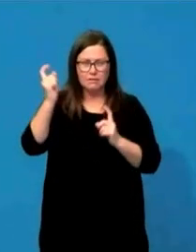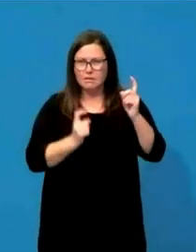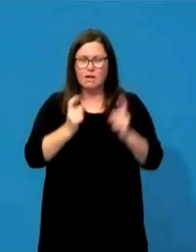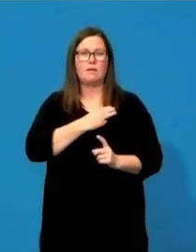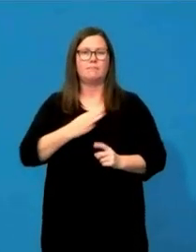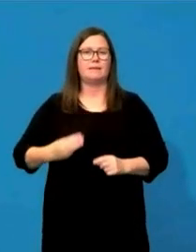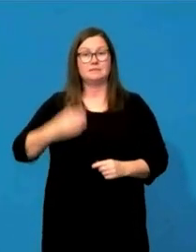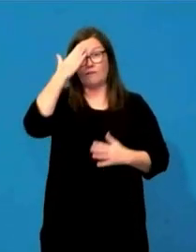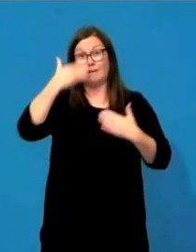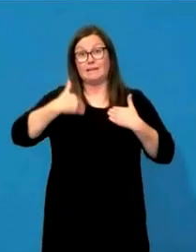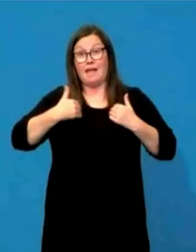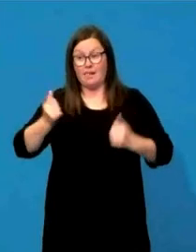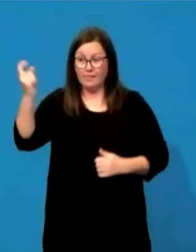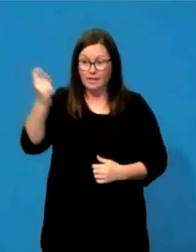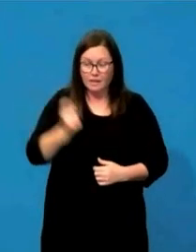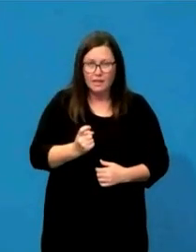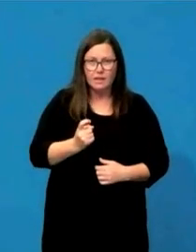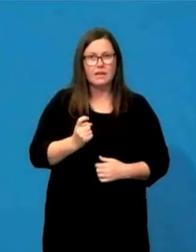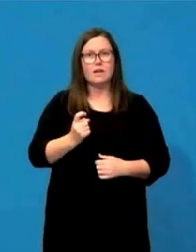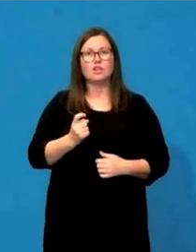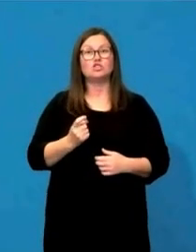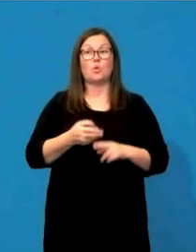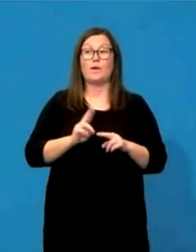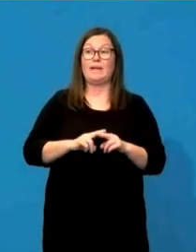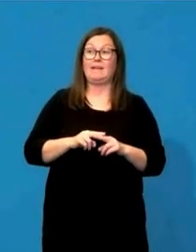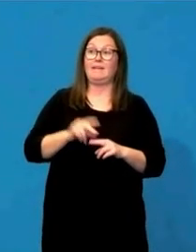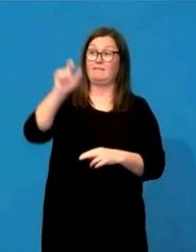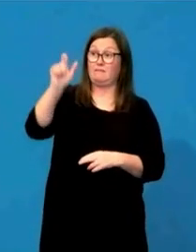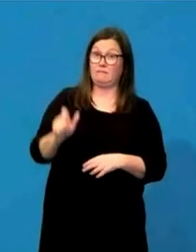Yeah, so anyone who comes through, we let them know about the findings, and any